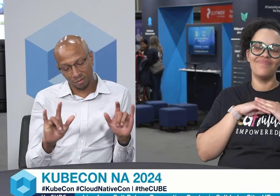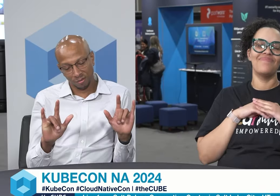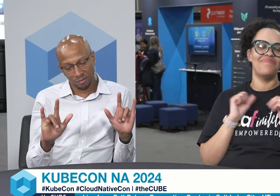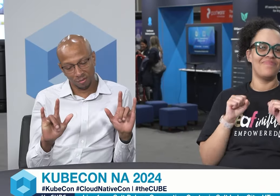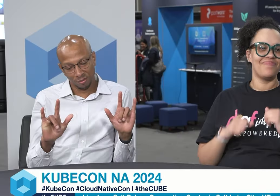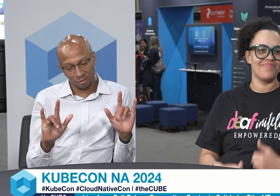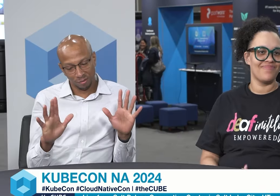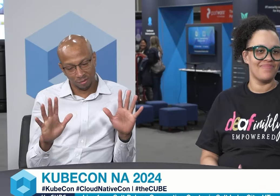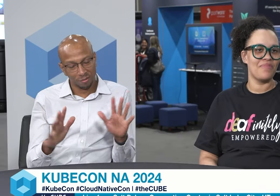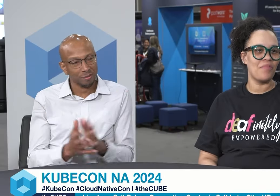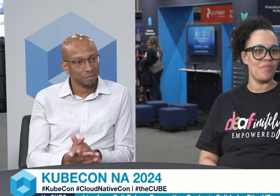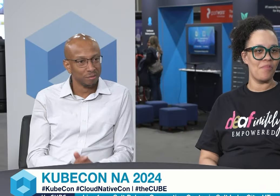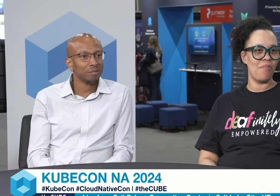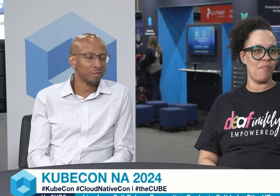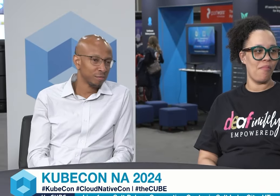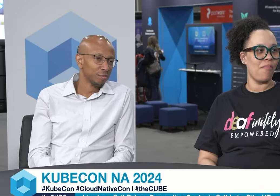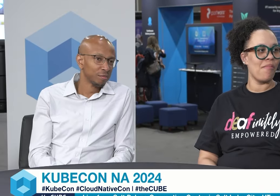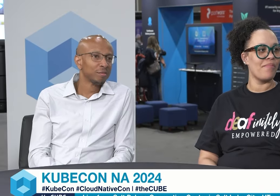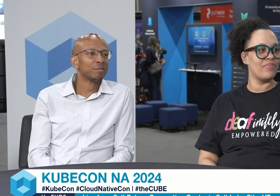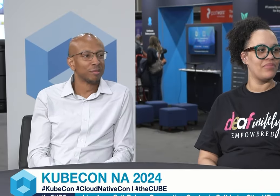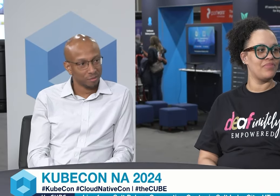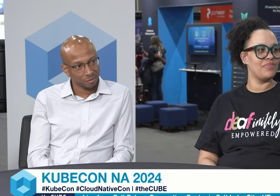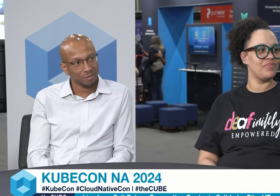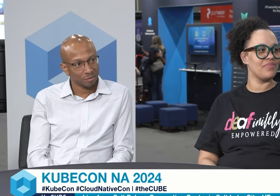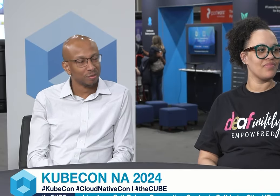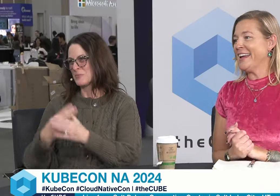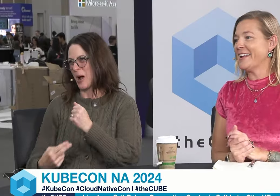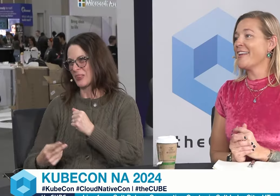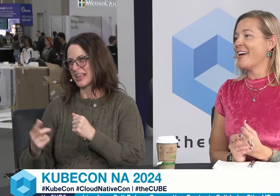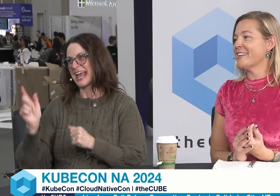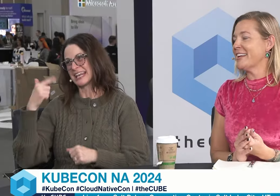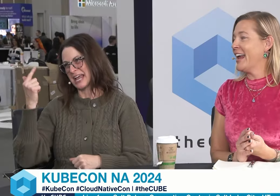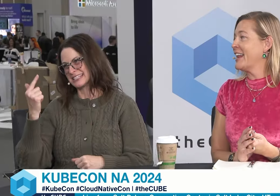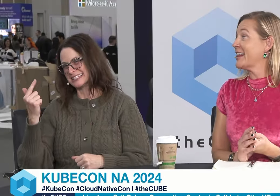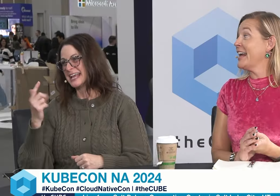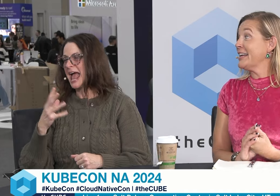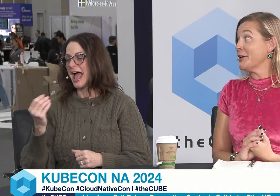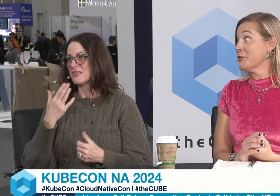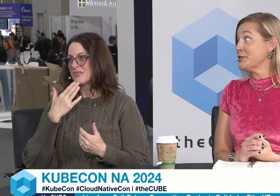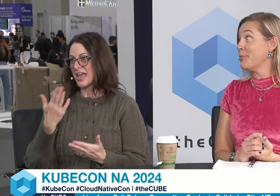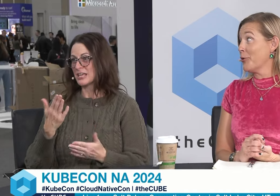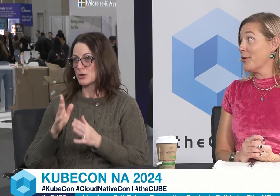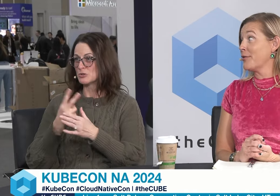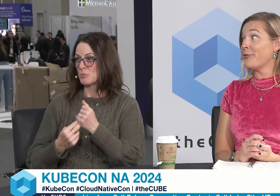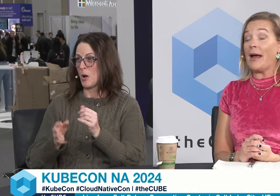and I'm already looking forward to seeing you both in London, and thank you to both